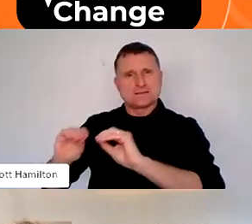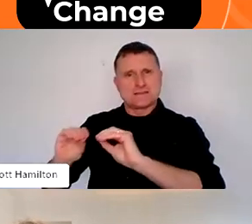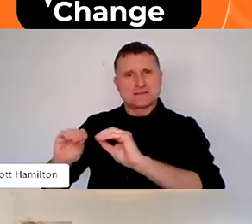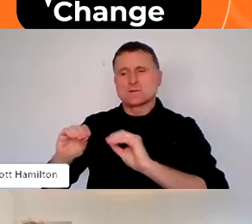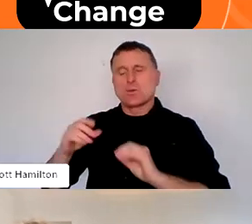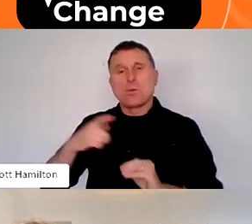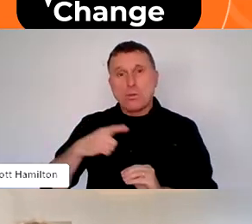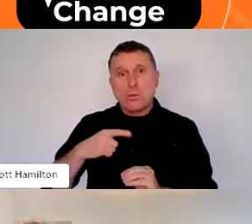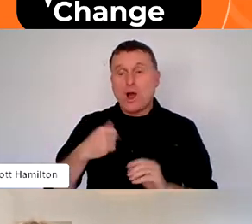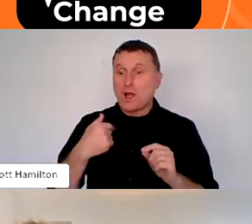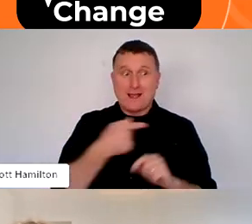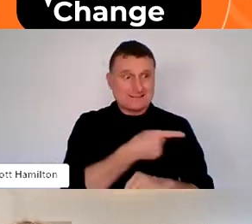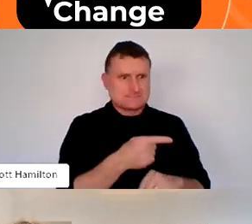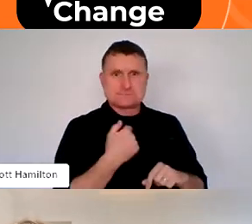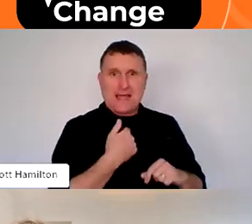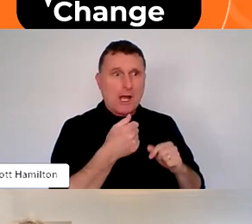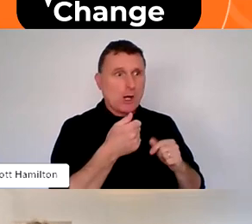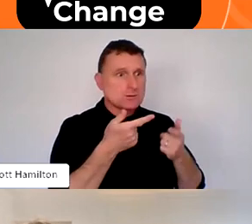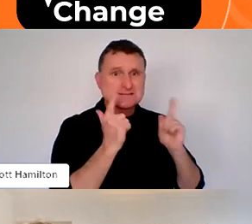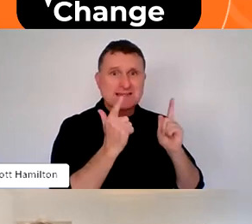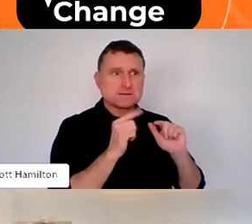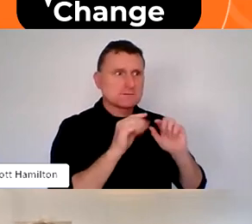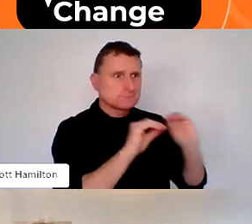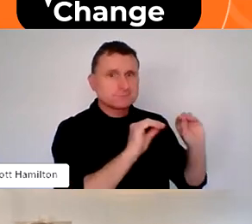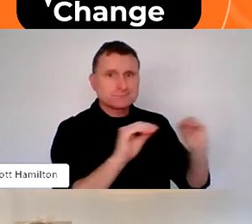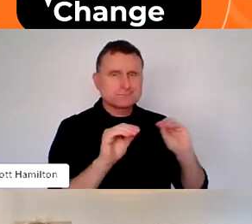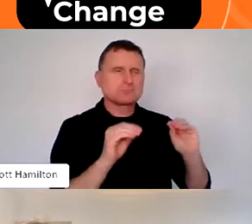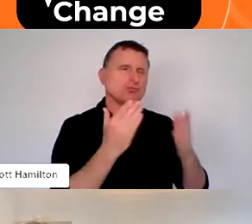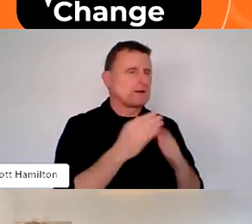our teachers in sort of a bizarre system, really, where we still